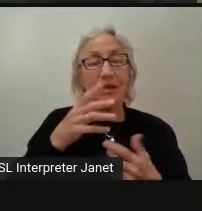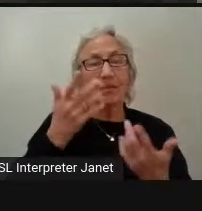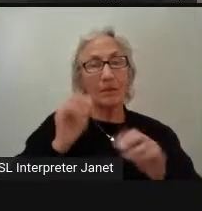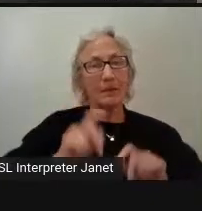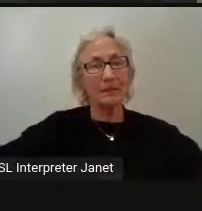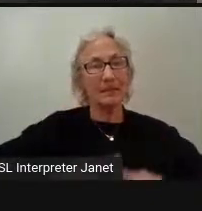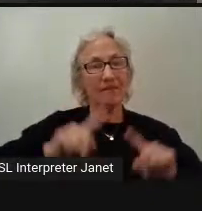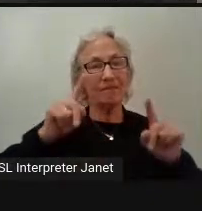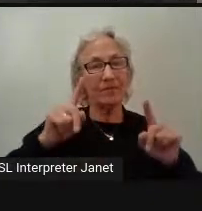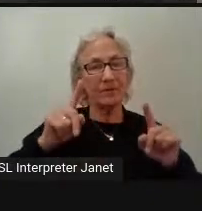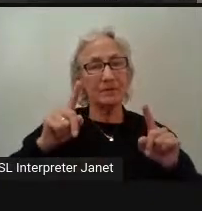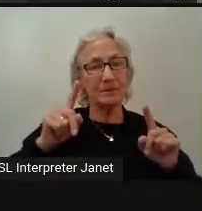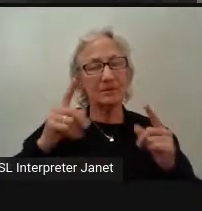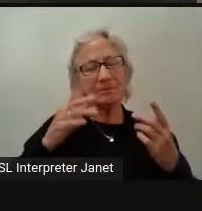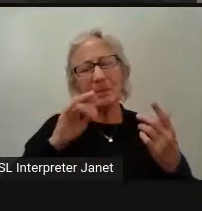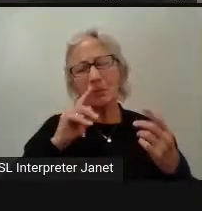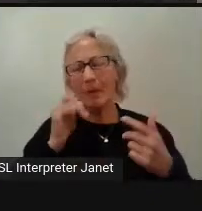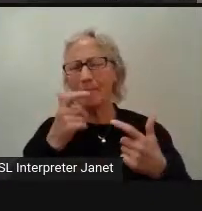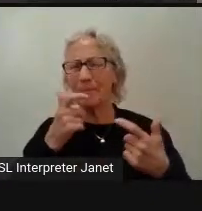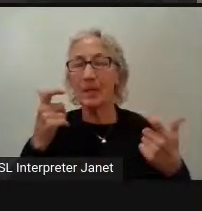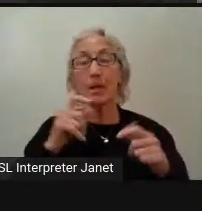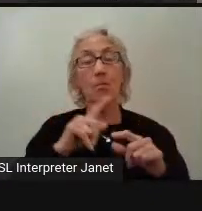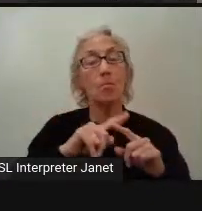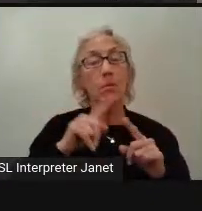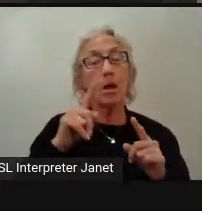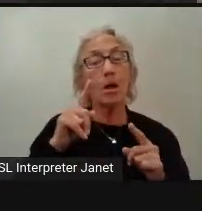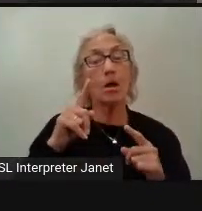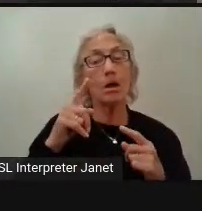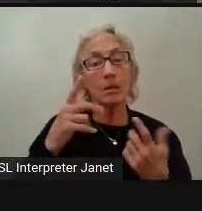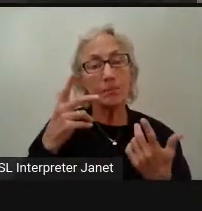have a chance to drink a small espresso, but depends on the website. The difference is not that huge.